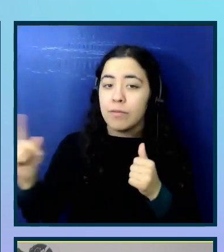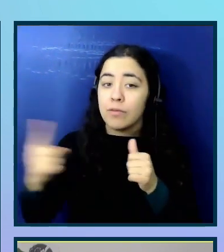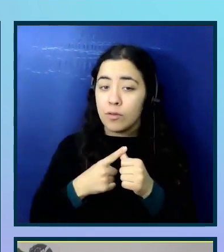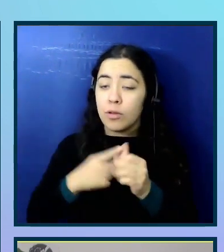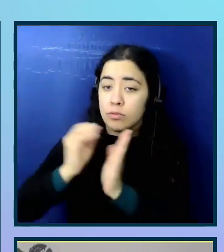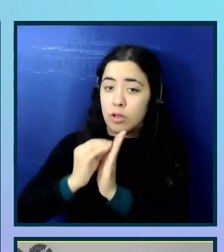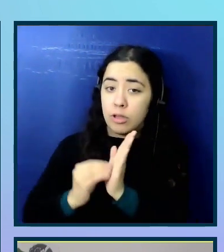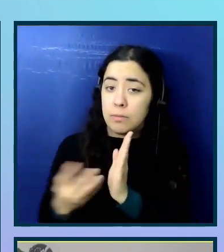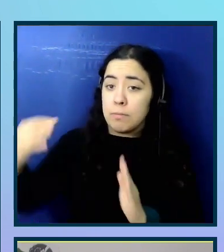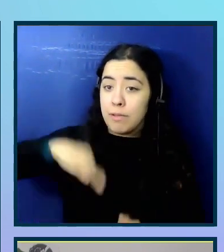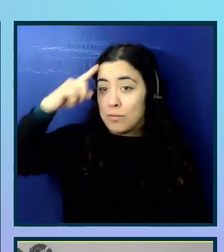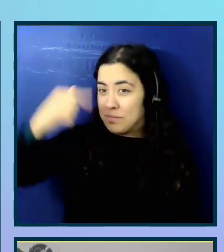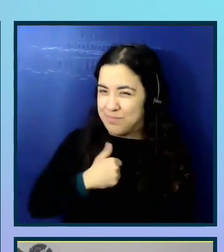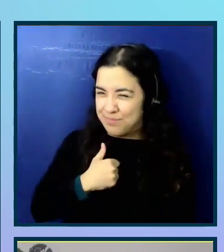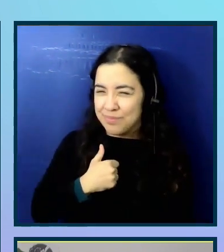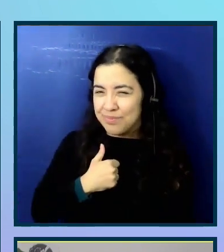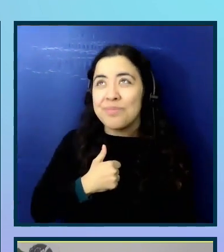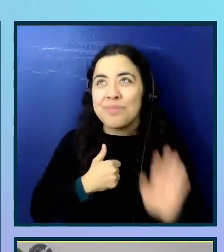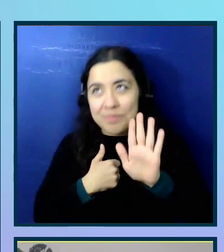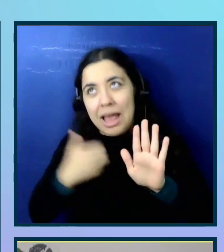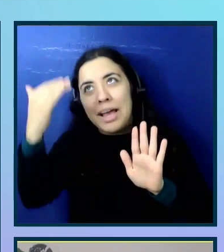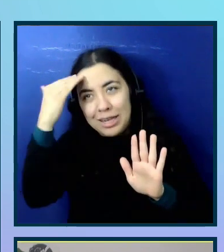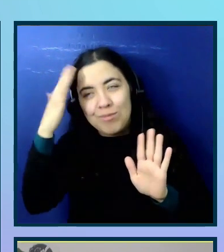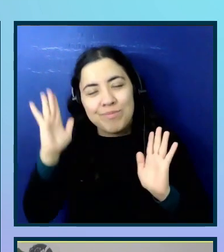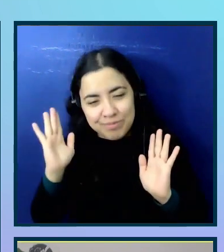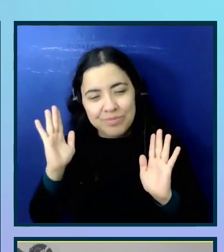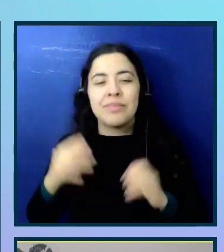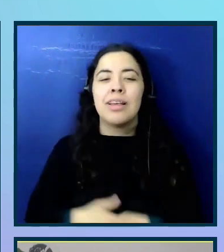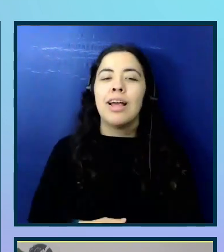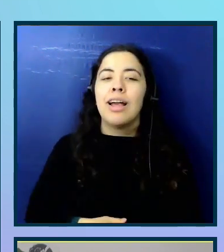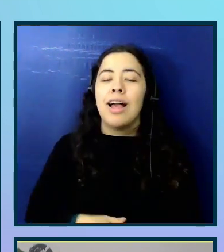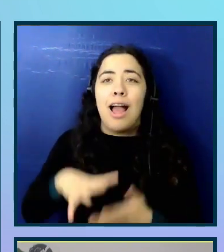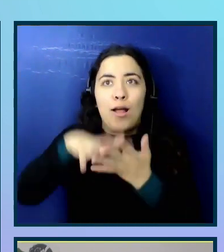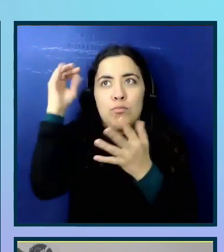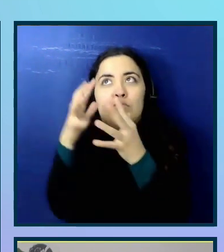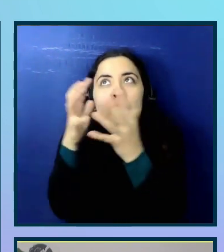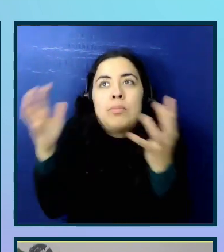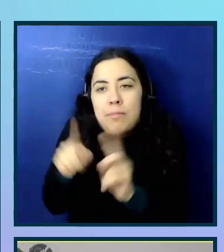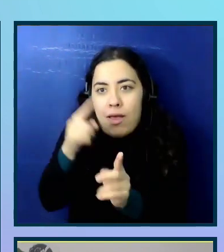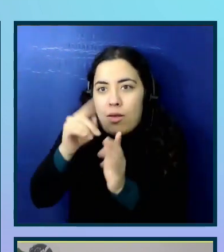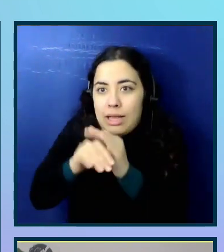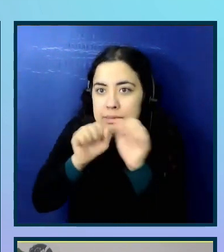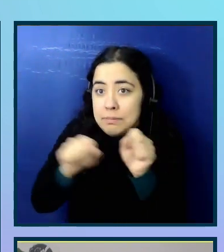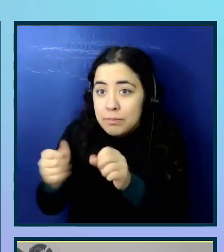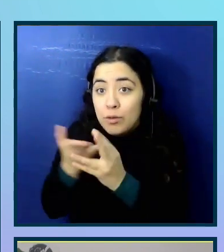is actually for me as a designer. I learned so much about accessibility by documenting this kind of stuff.